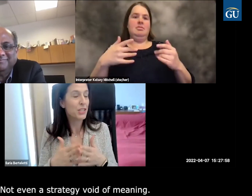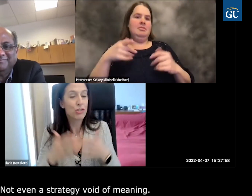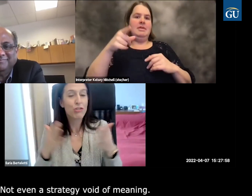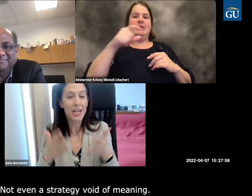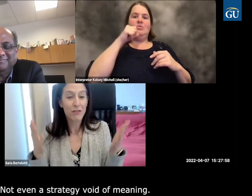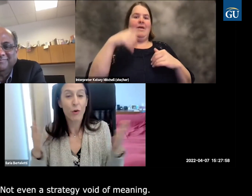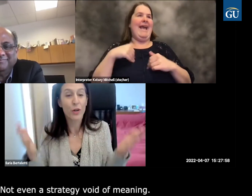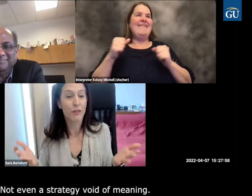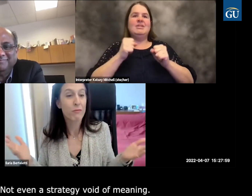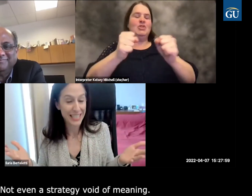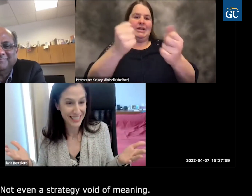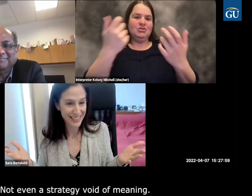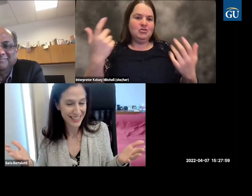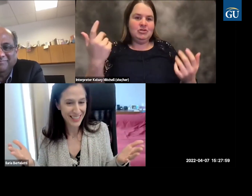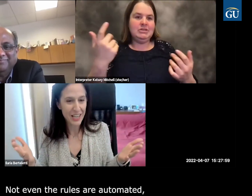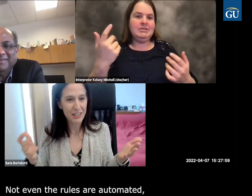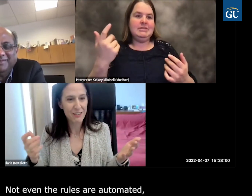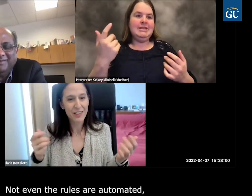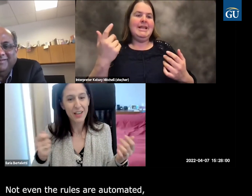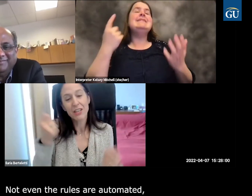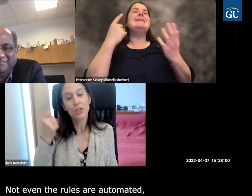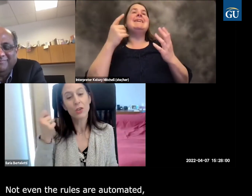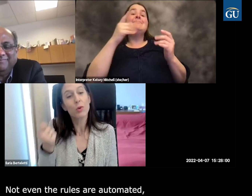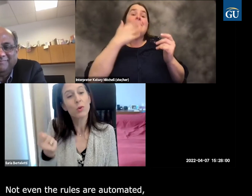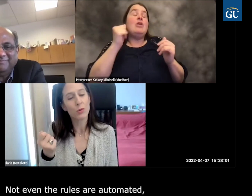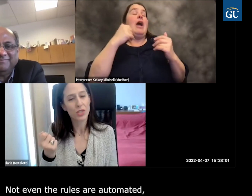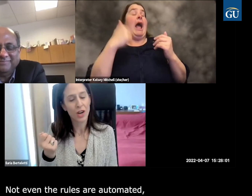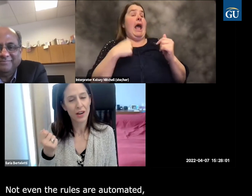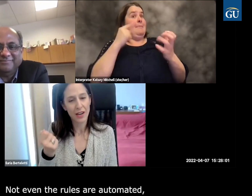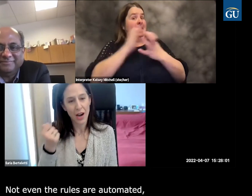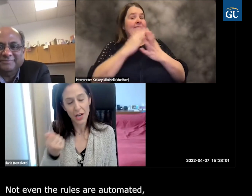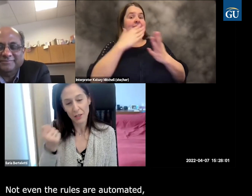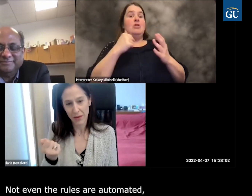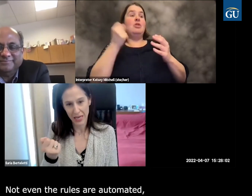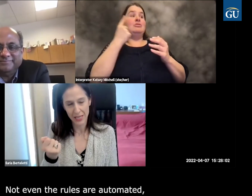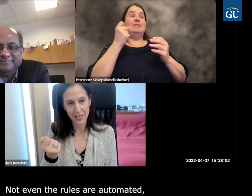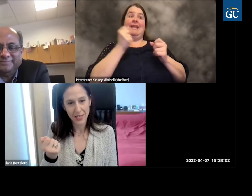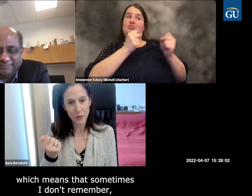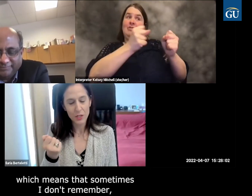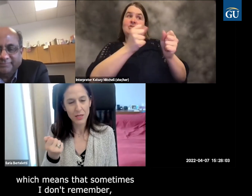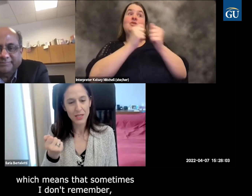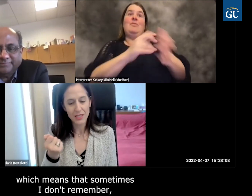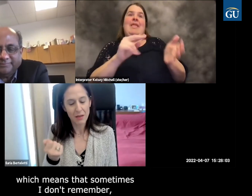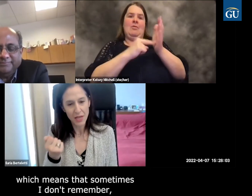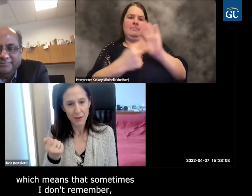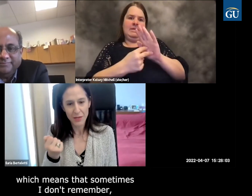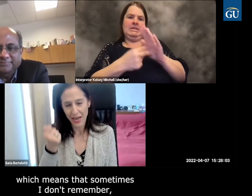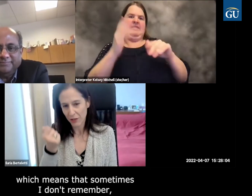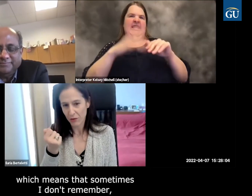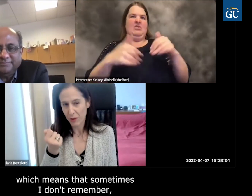strategy void of meaning not even the rules are automated which